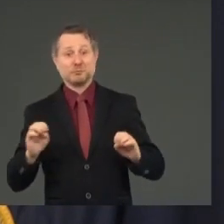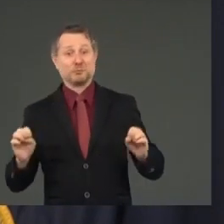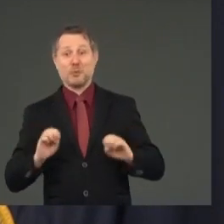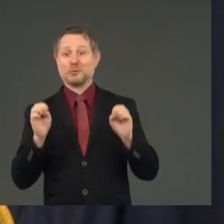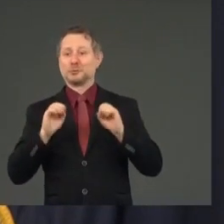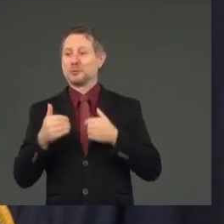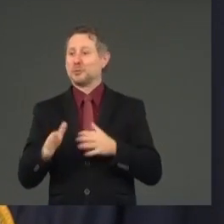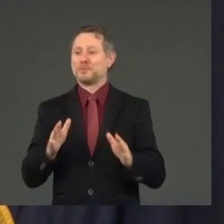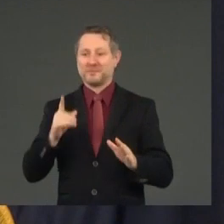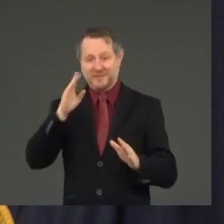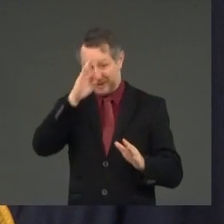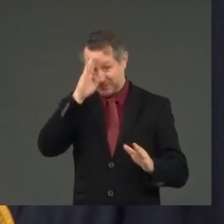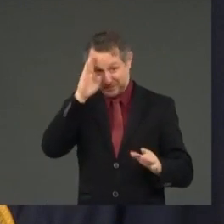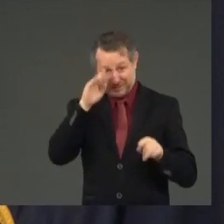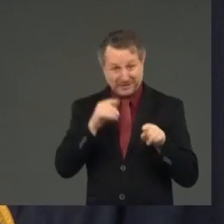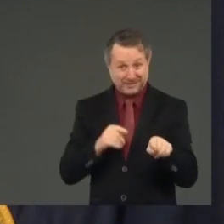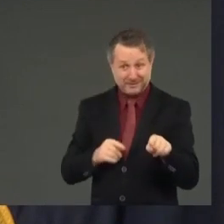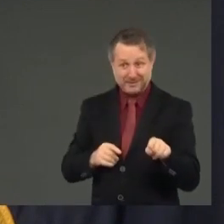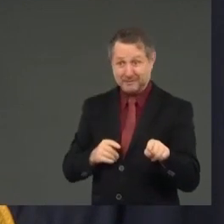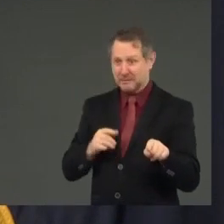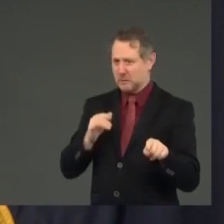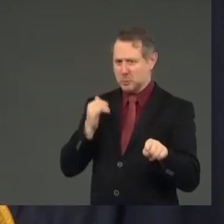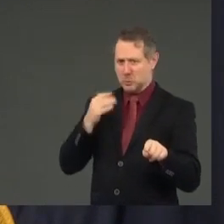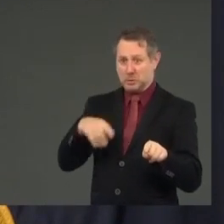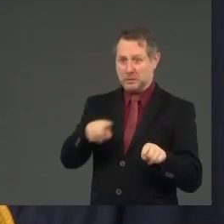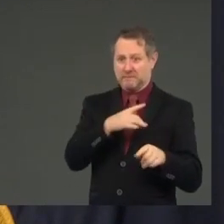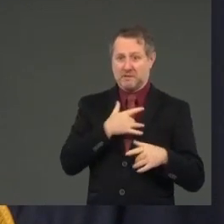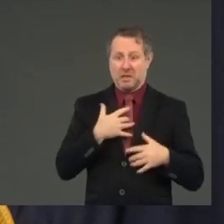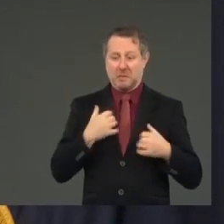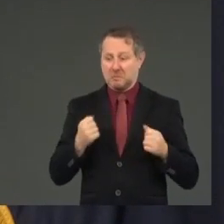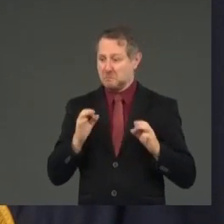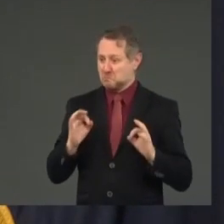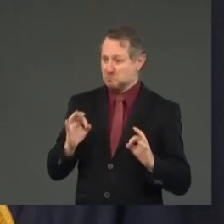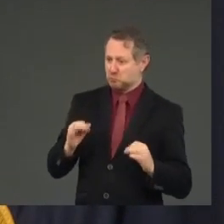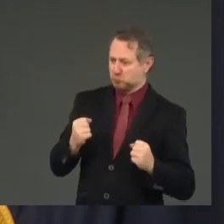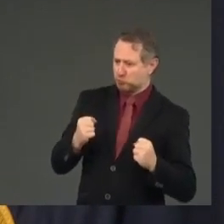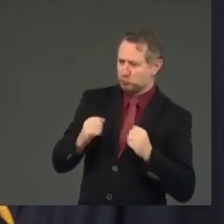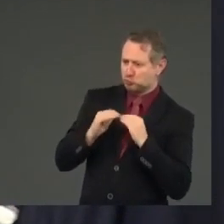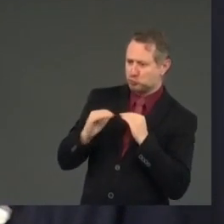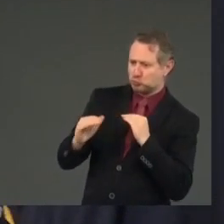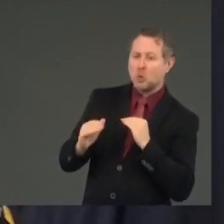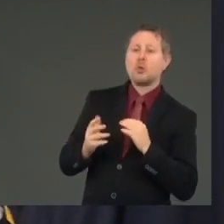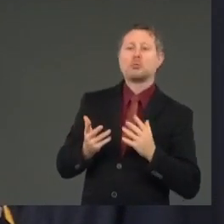INCREASING HOSPITAL CAPACITY. IF A PERSON DOESN'T NEED AN